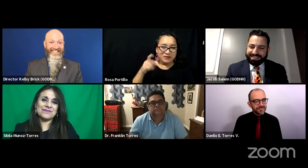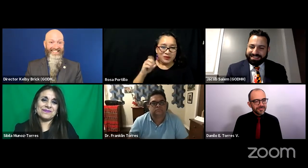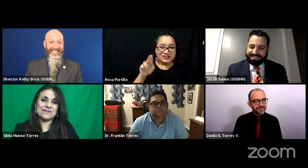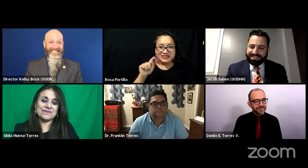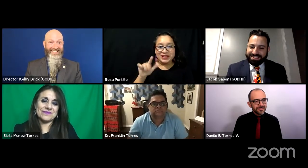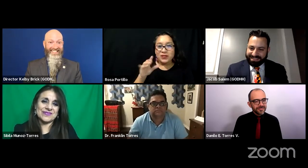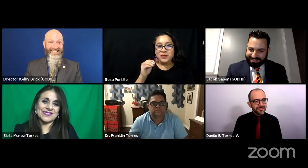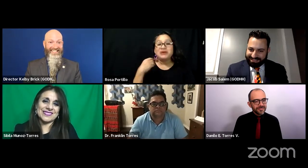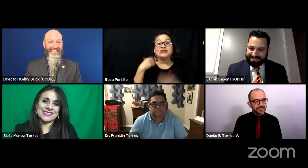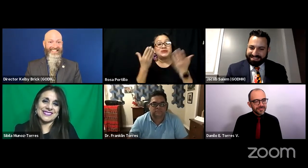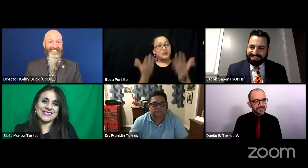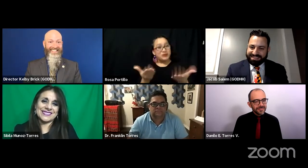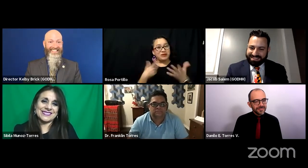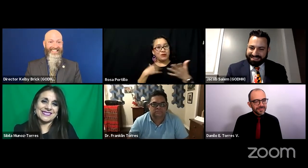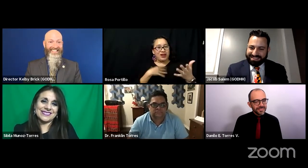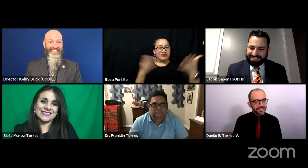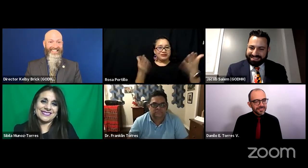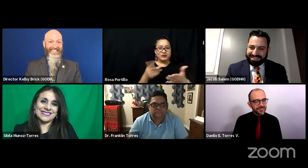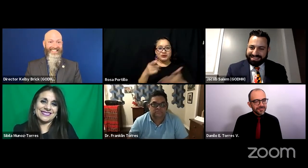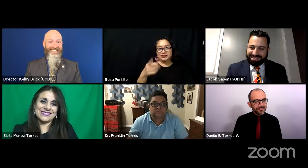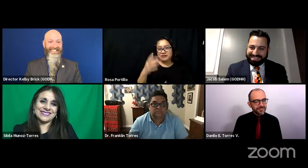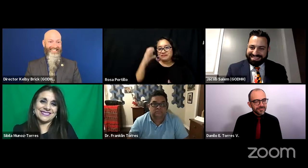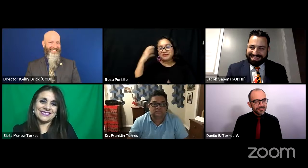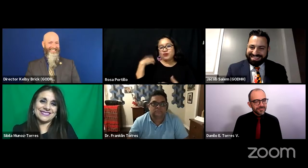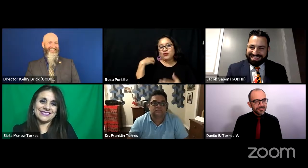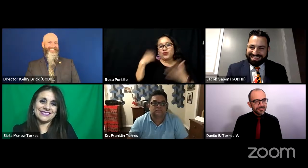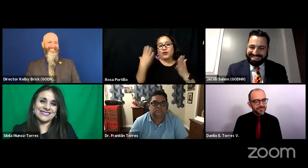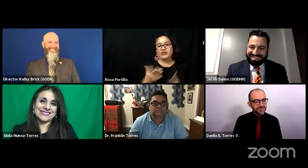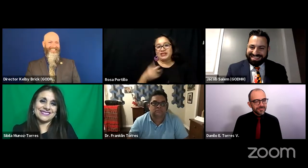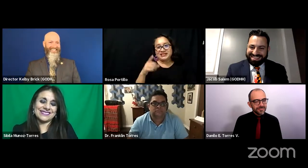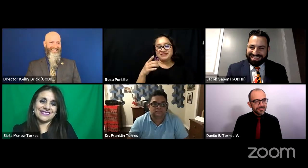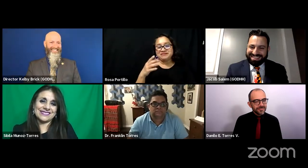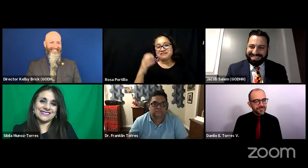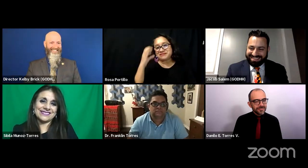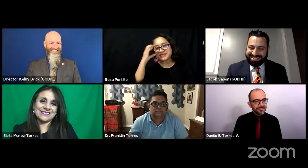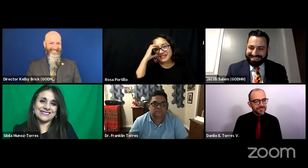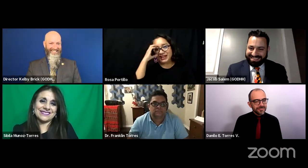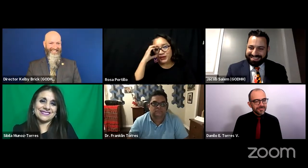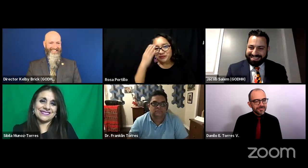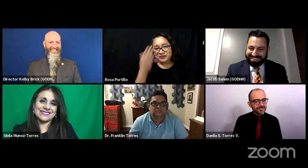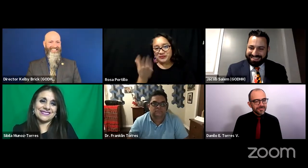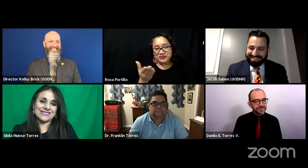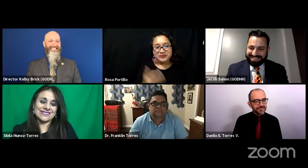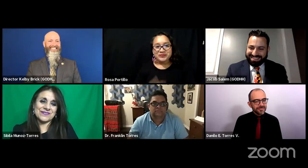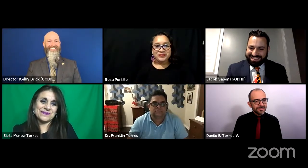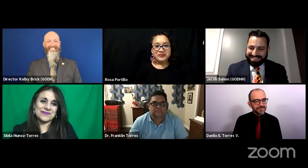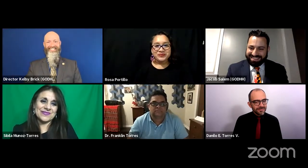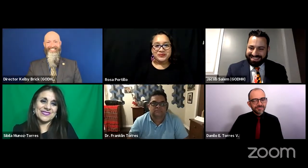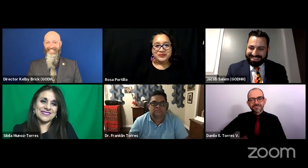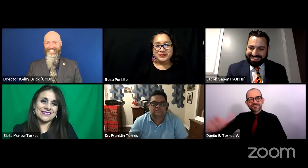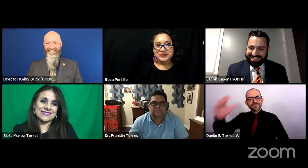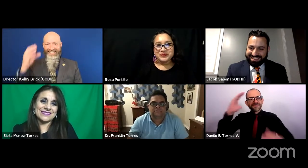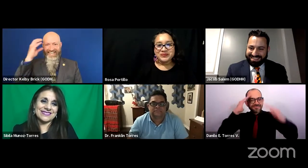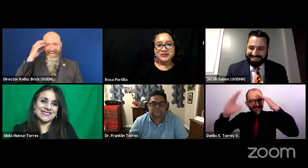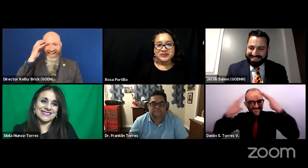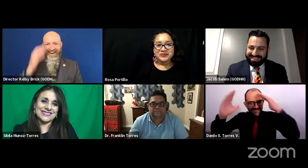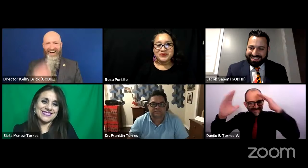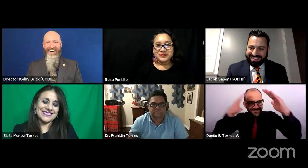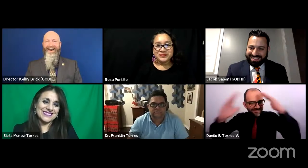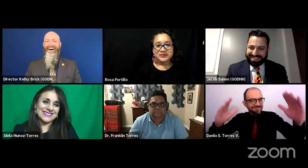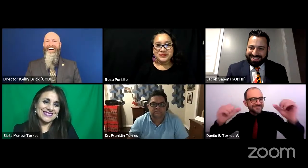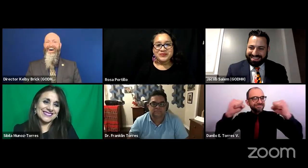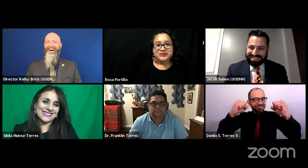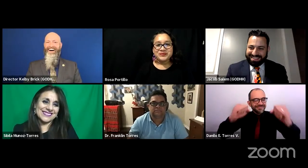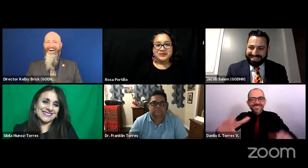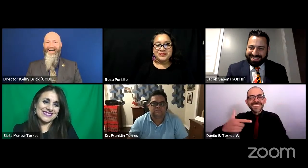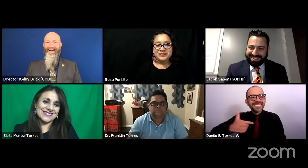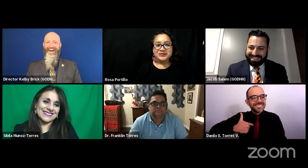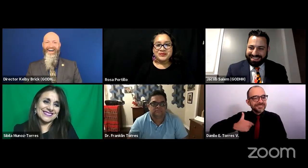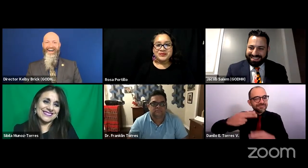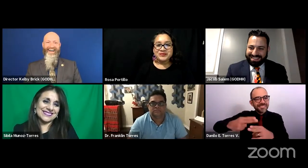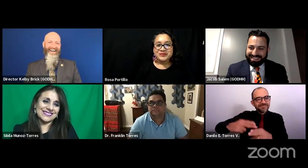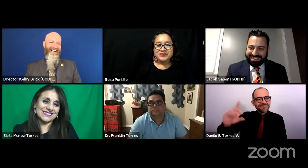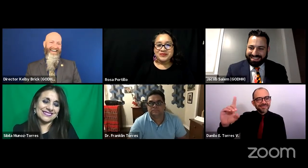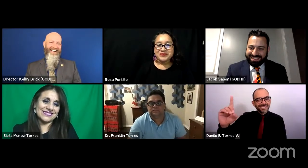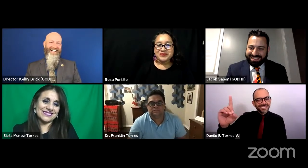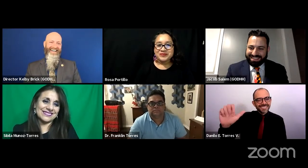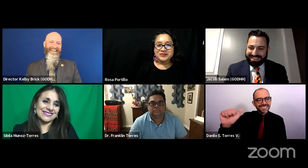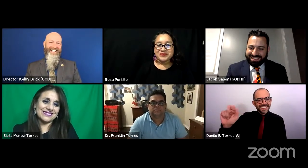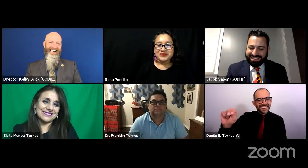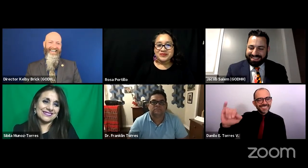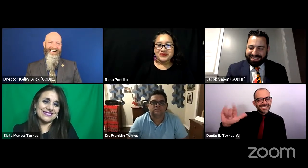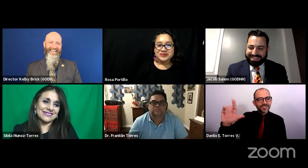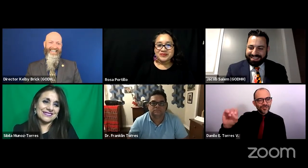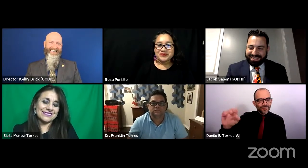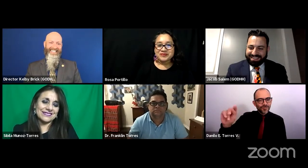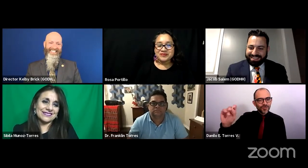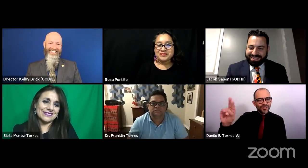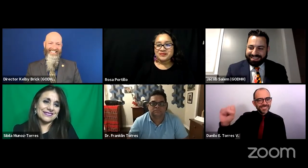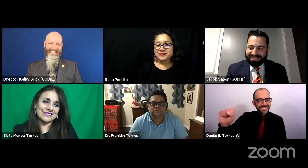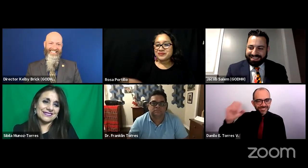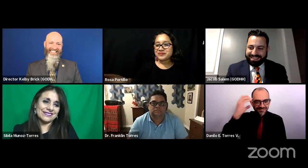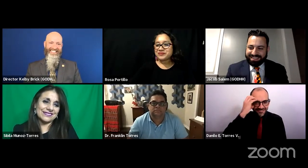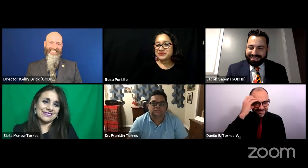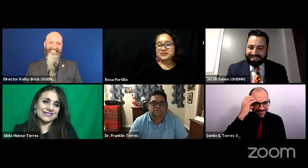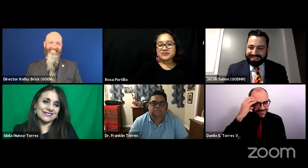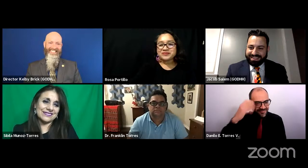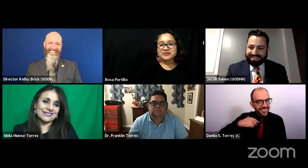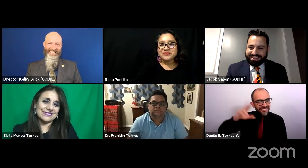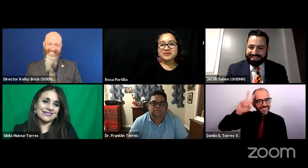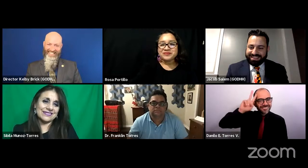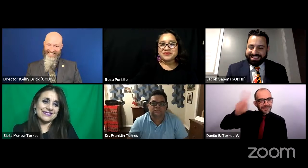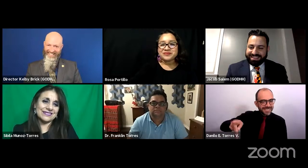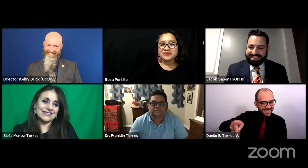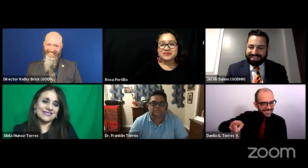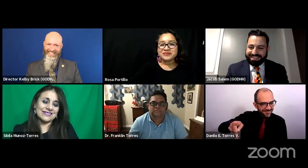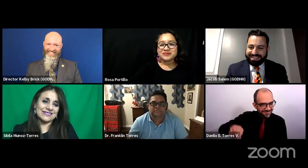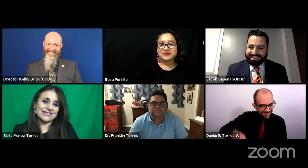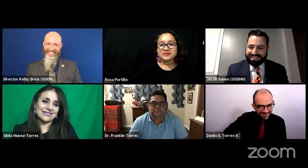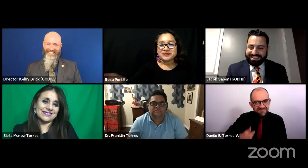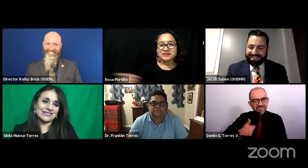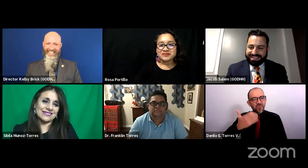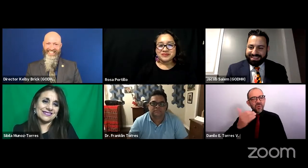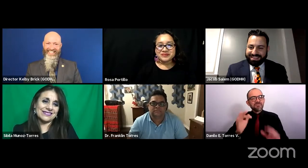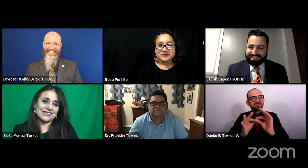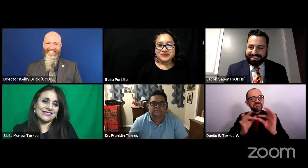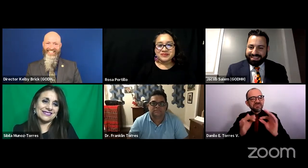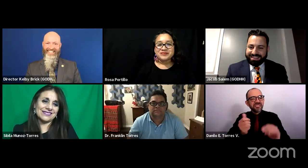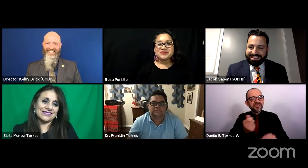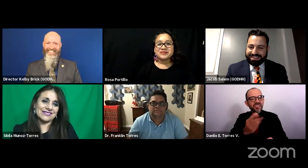the Latino, Latina, Latinx communities. My name is Rosa Portilla. I would also like to